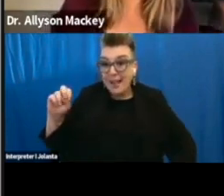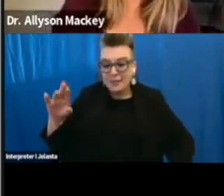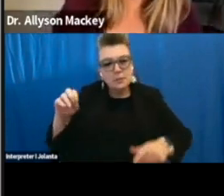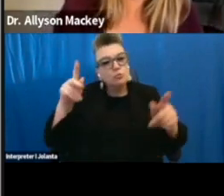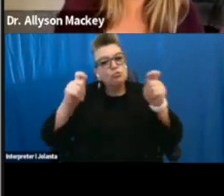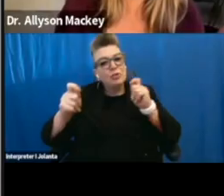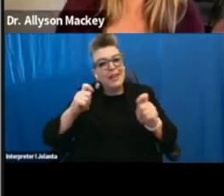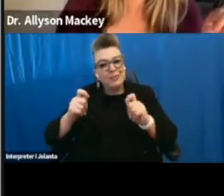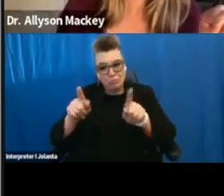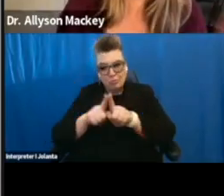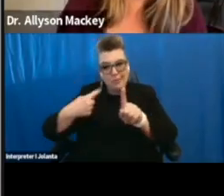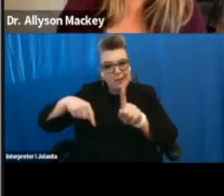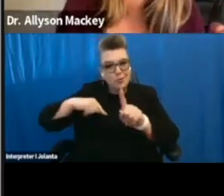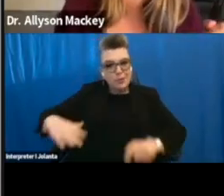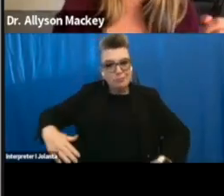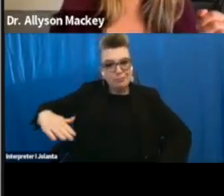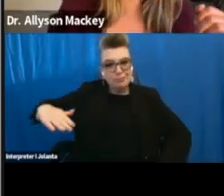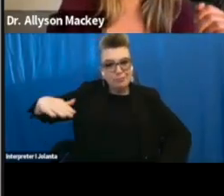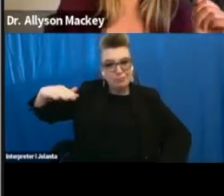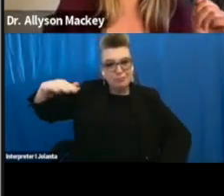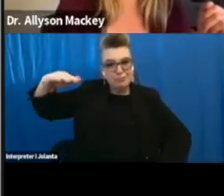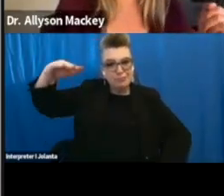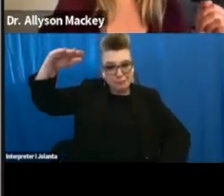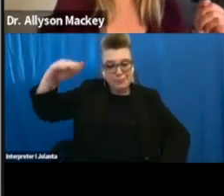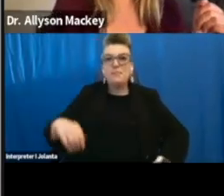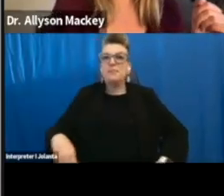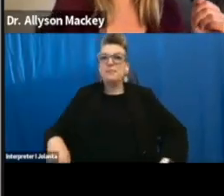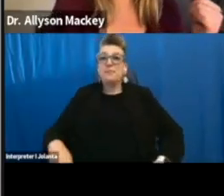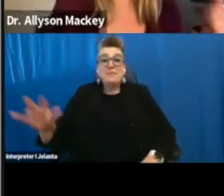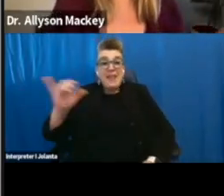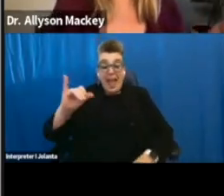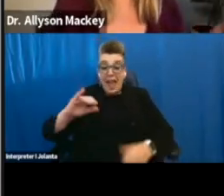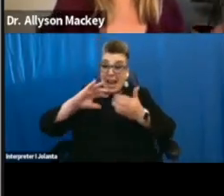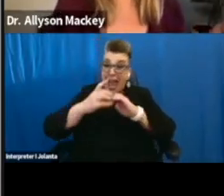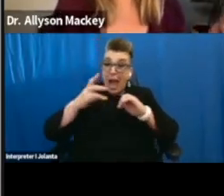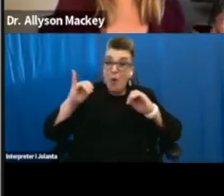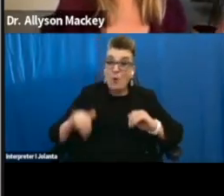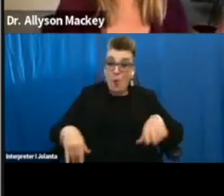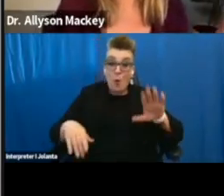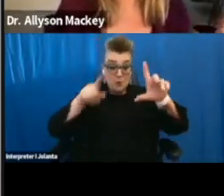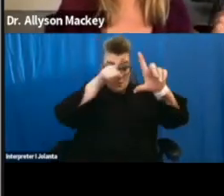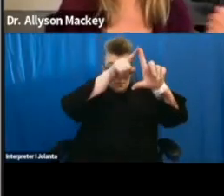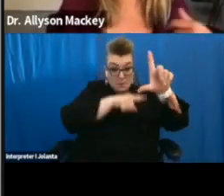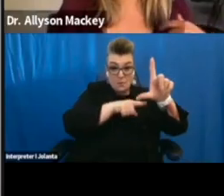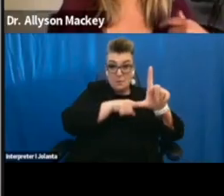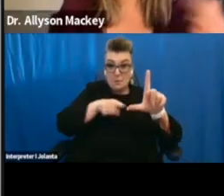there have also been ideas about how these curves might look different in some individuals